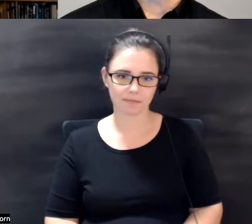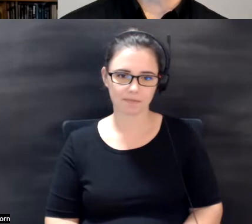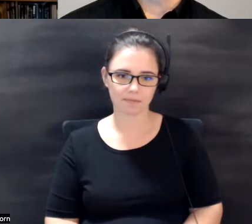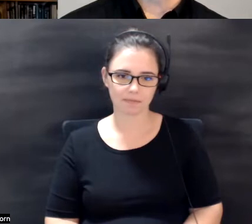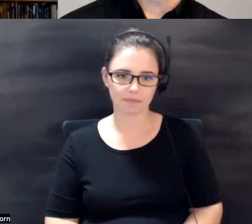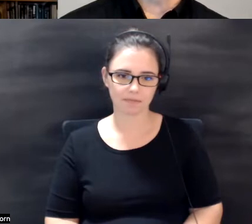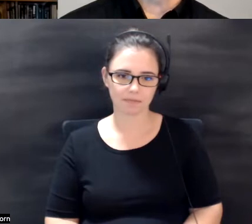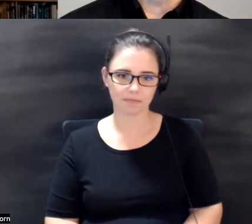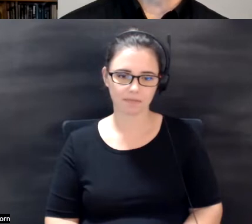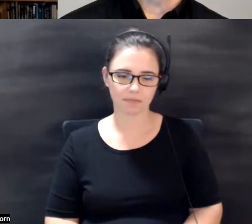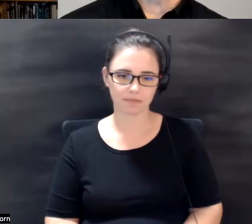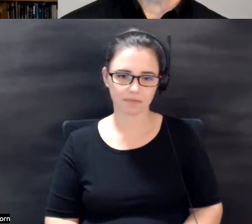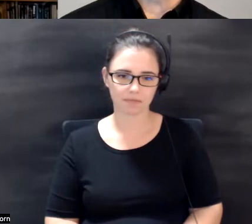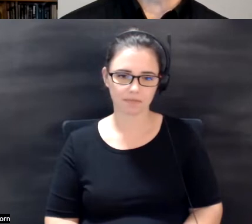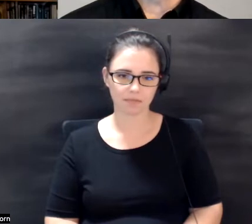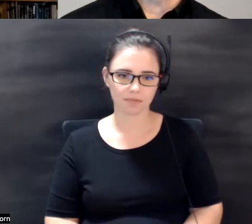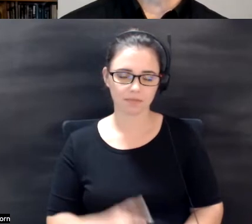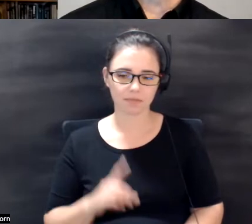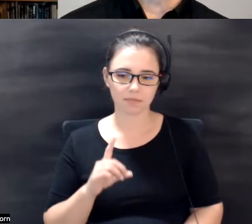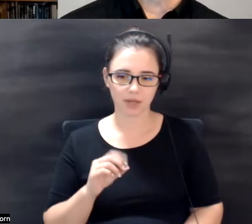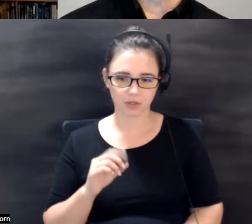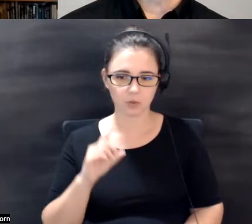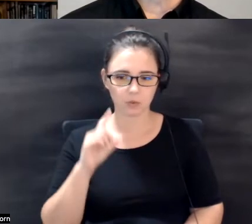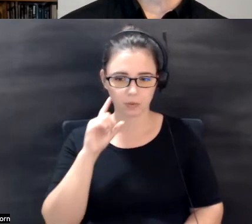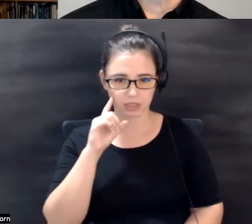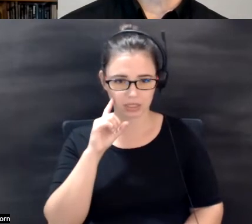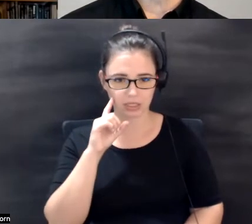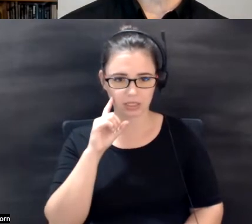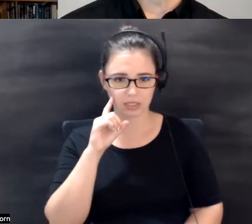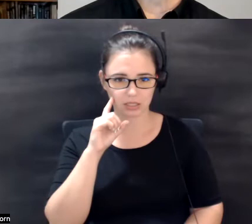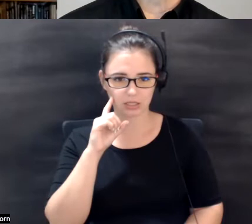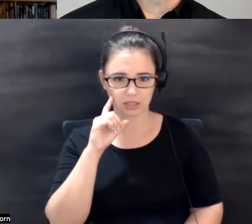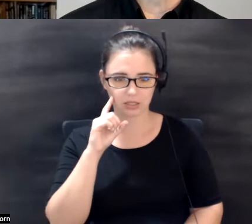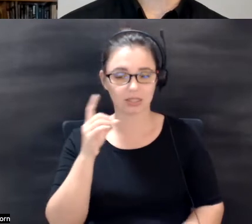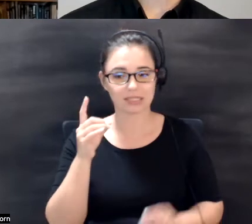I do, it's-- I do think that, holy and terrible of course at the same time...